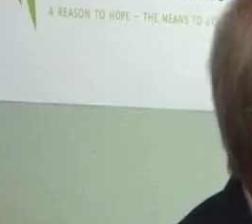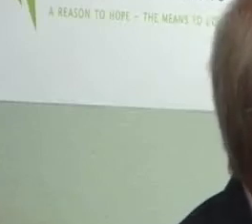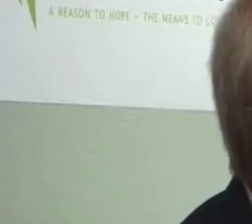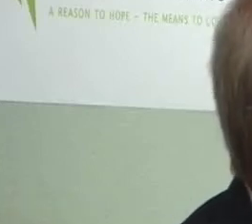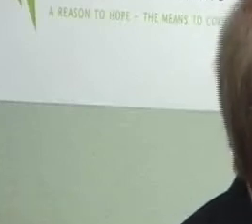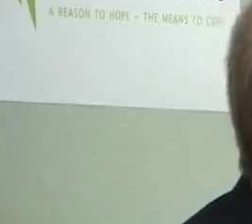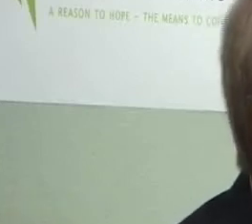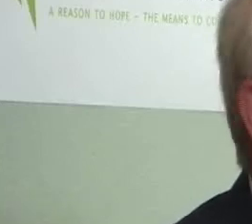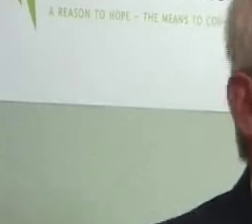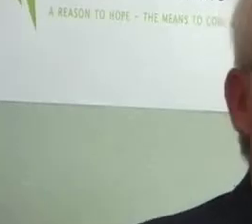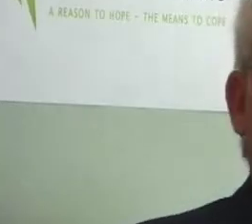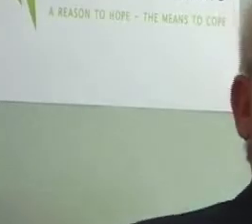Thank you.